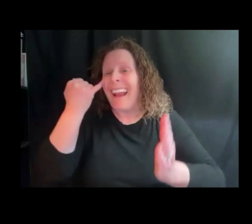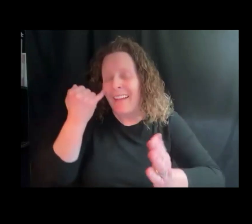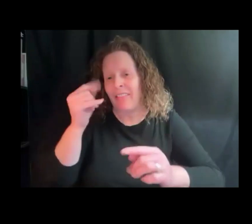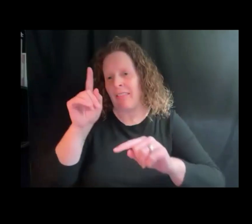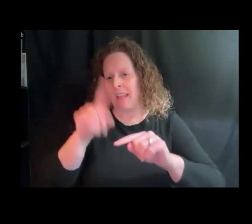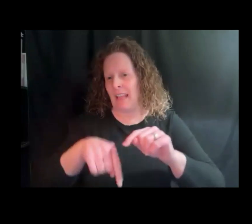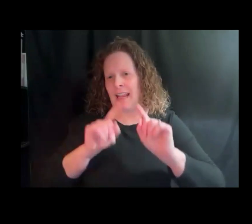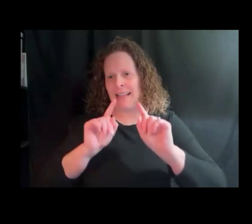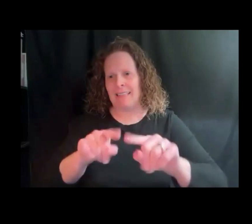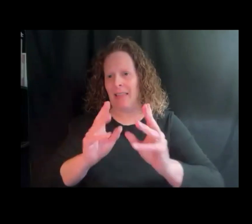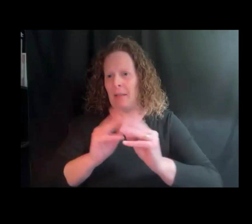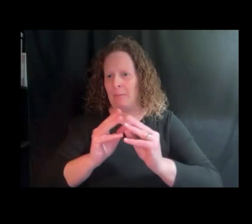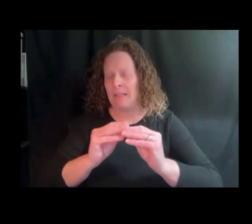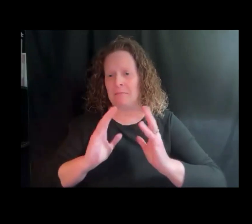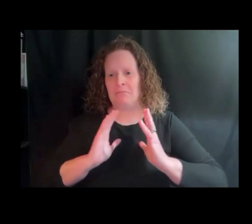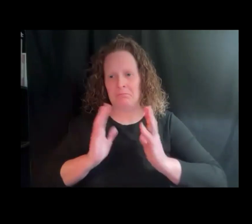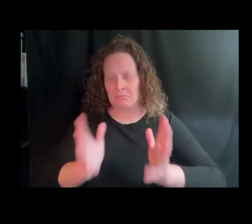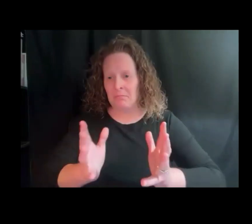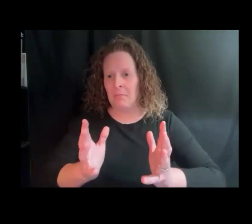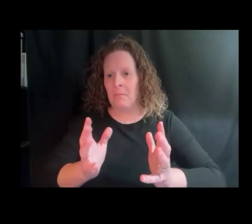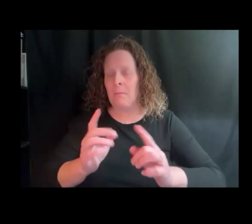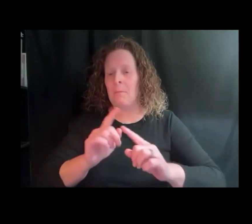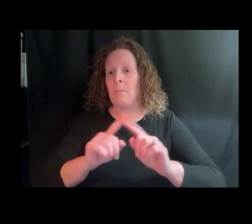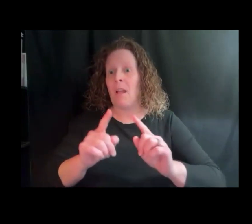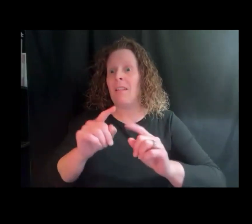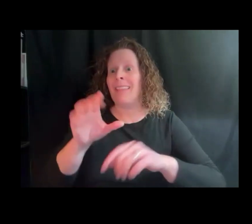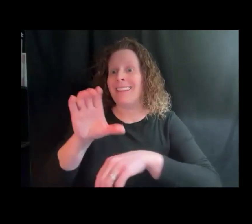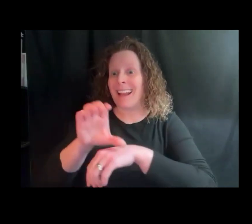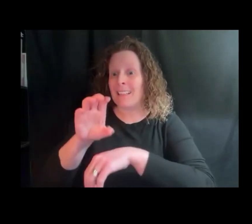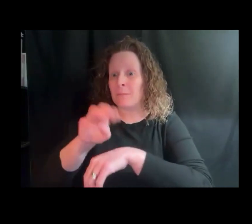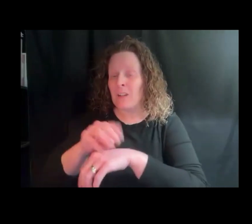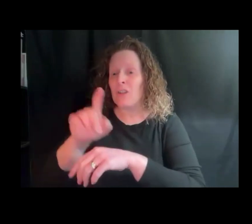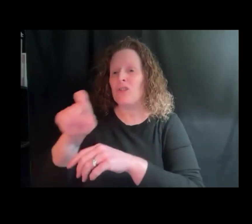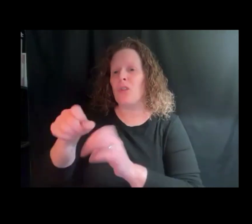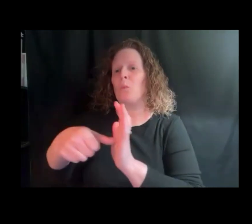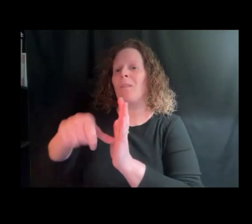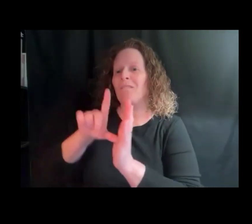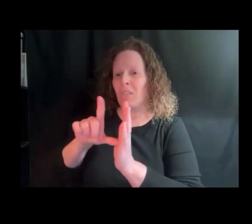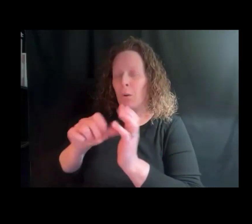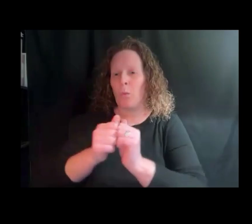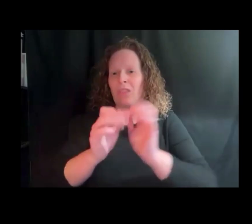for the interpreter to fill out. If they're unable to attend the meeting they still need to fill out input.